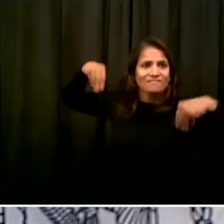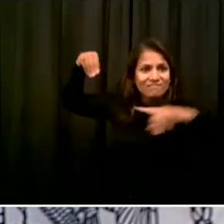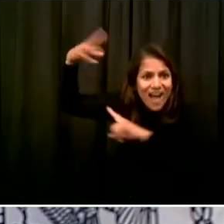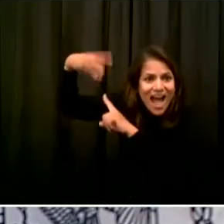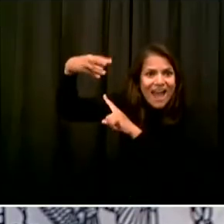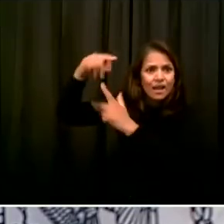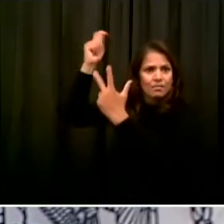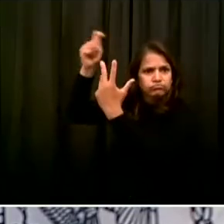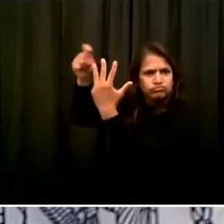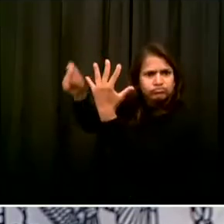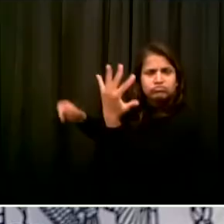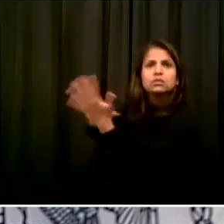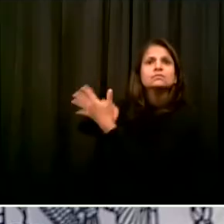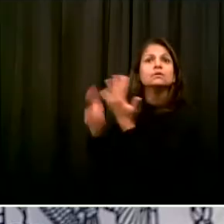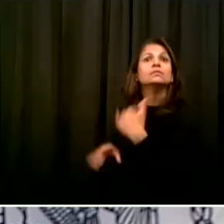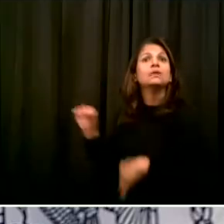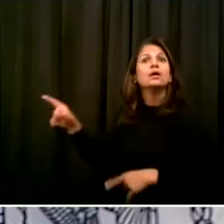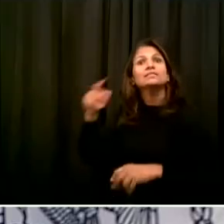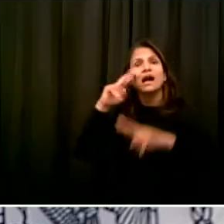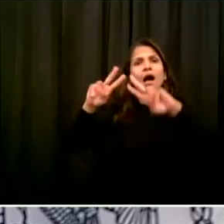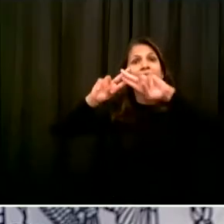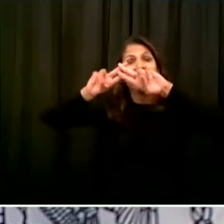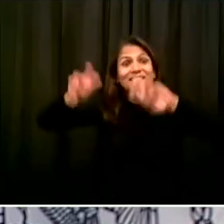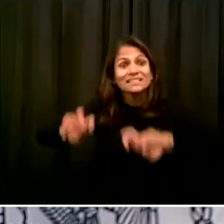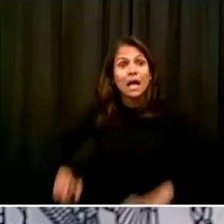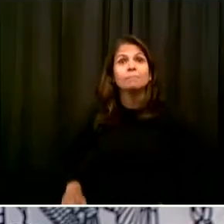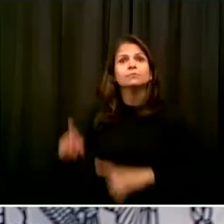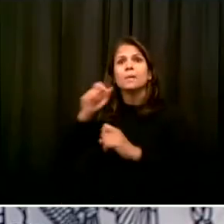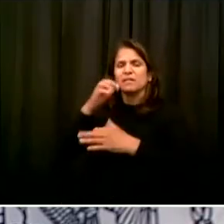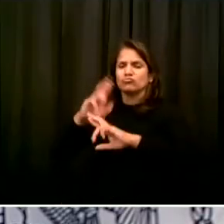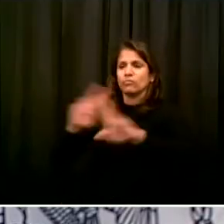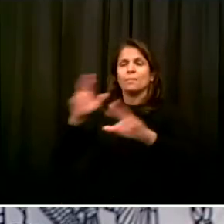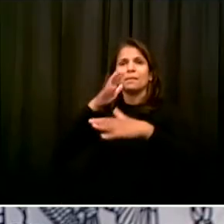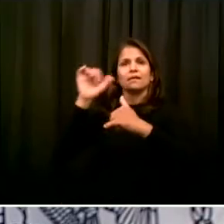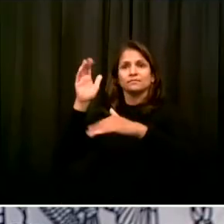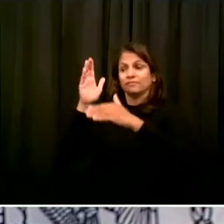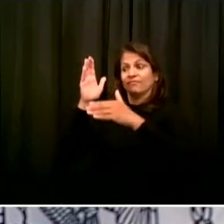WE DON'T KNOW EXACTLY WHAT THE TIMING IS BUT WE